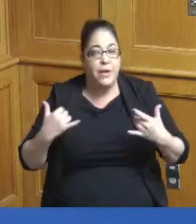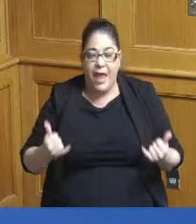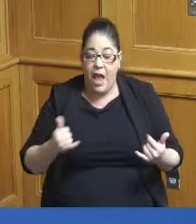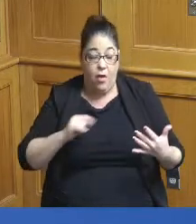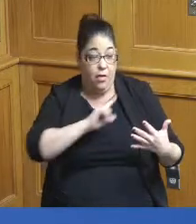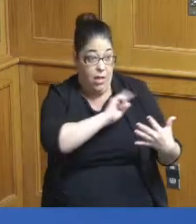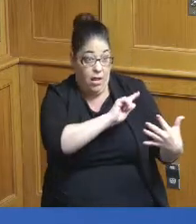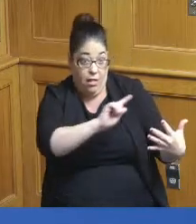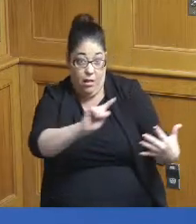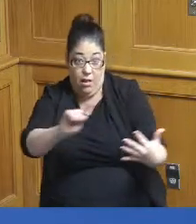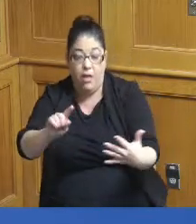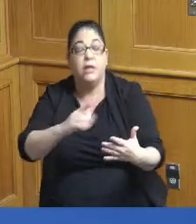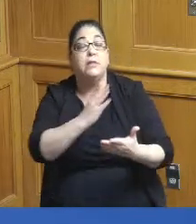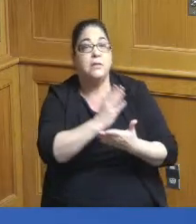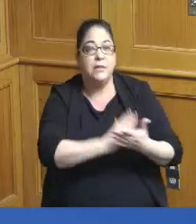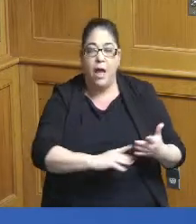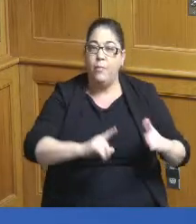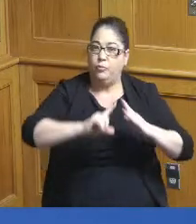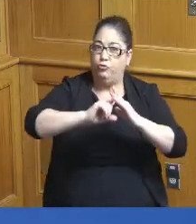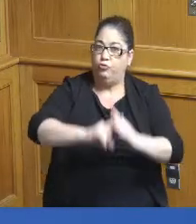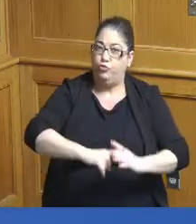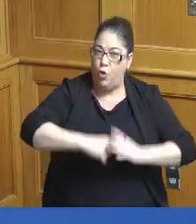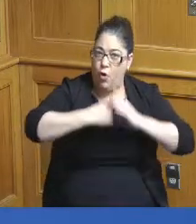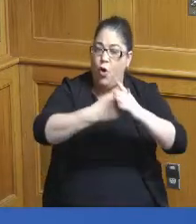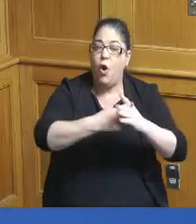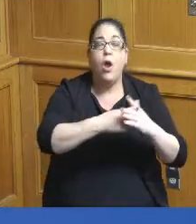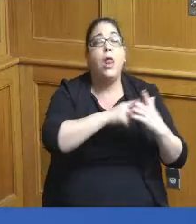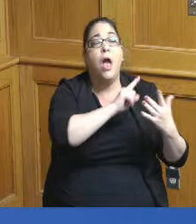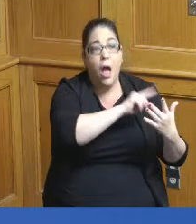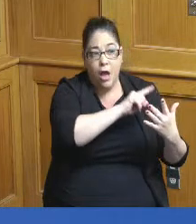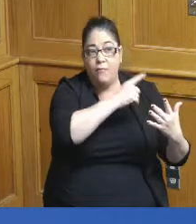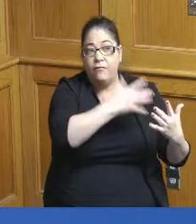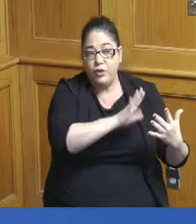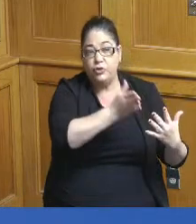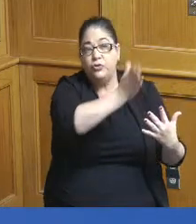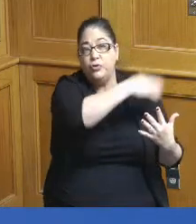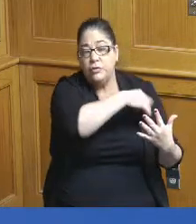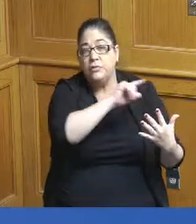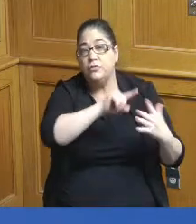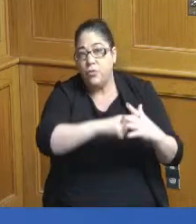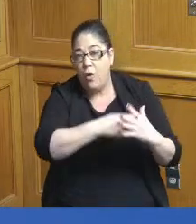make progress on on some of these or at least in the planning process and even just this one the